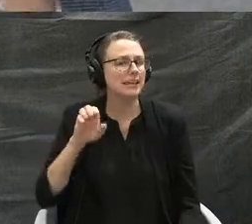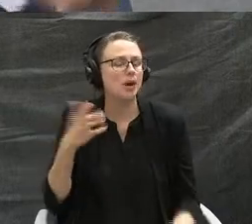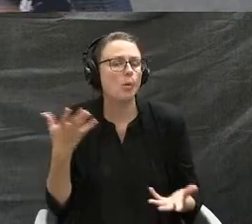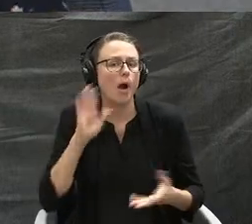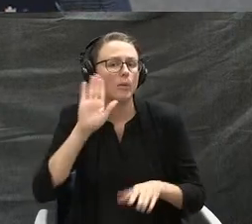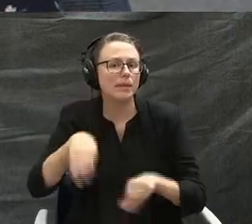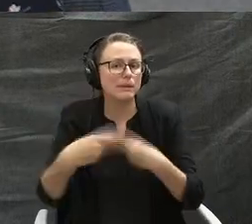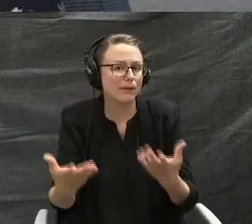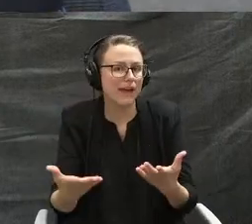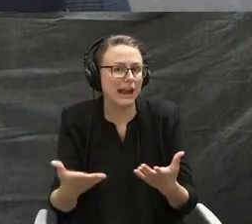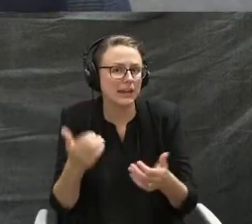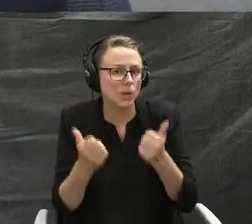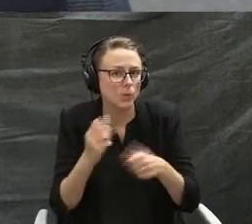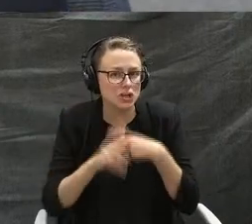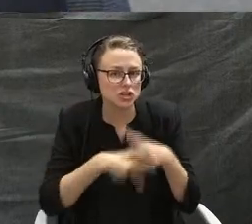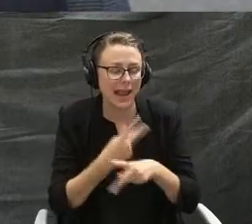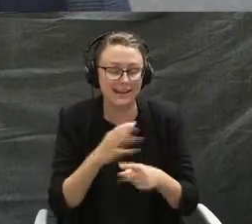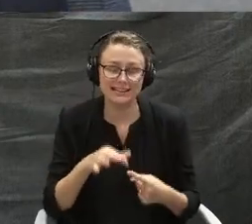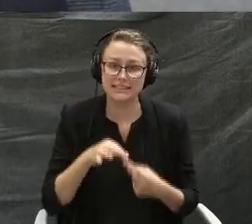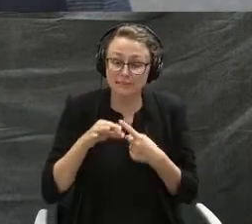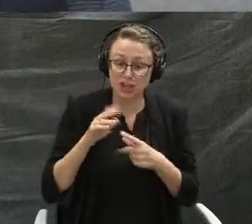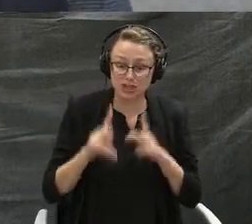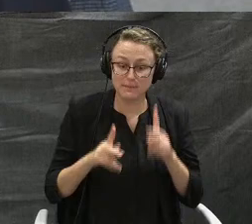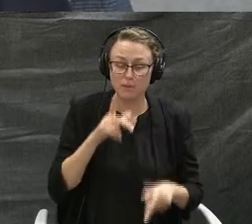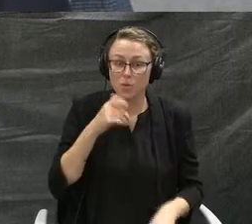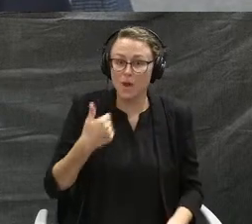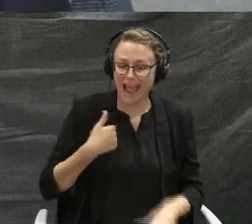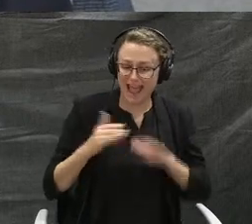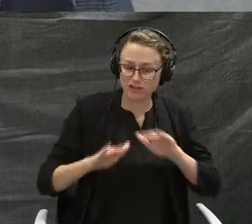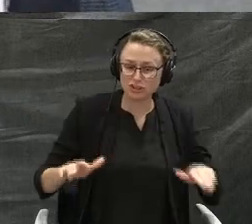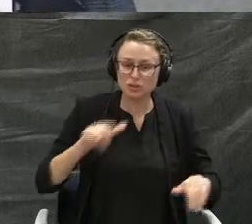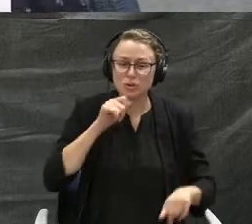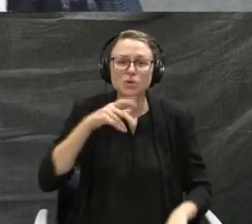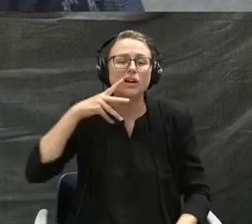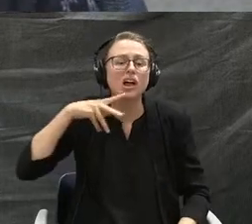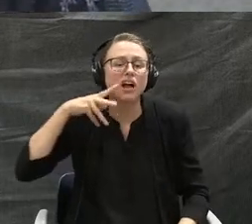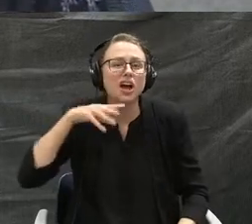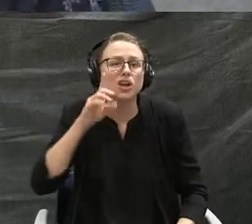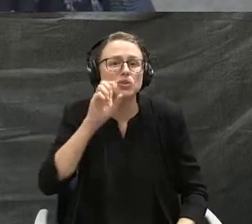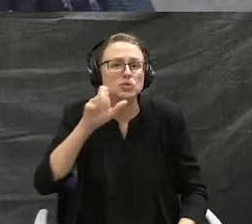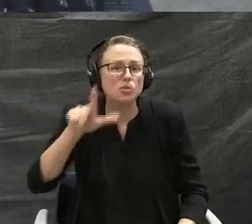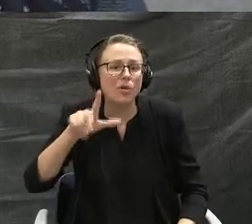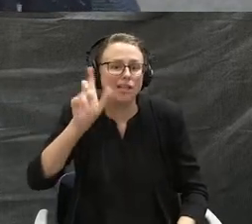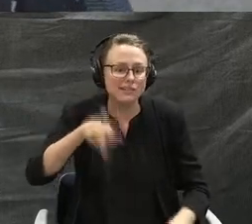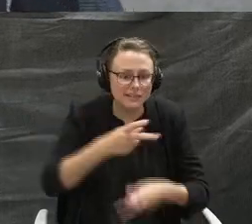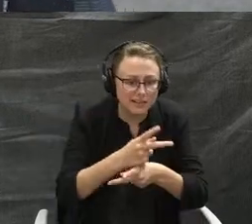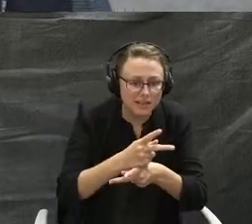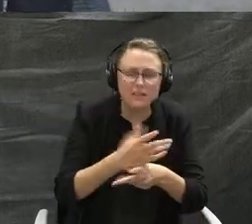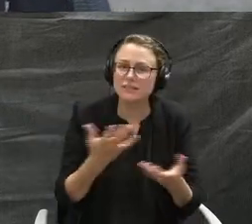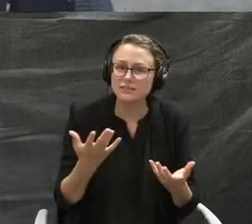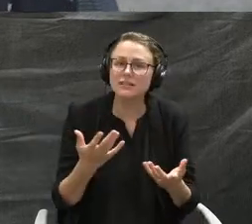for those of us who have children who drew LAN, need wiping on a regular basis? And how is the bathroom going to